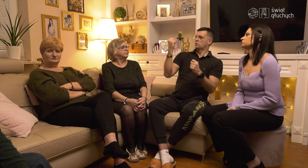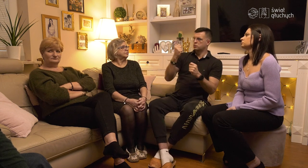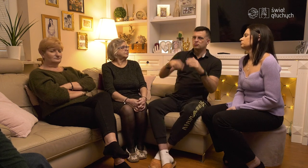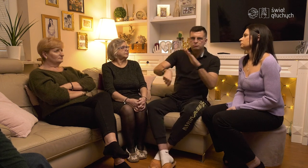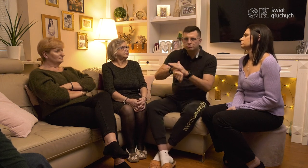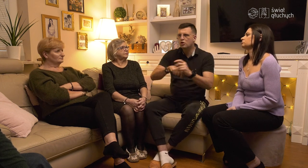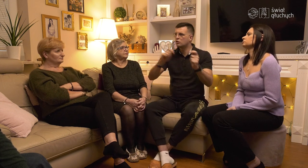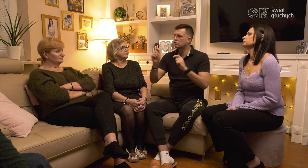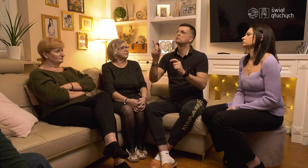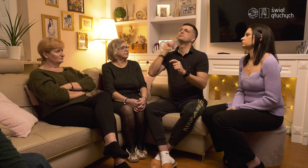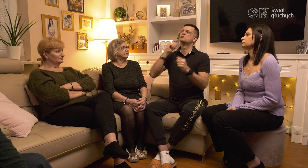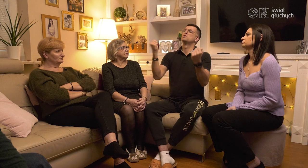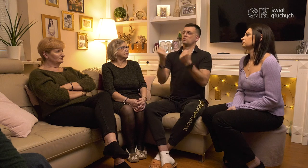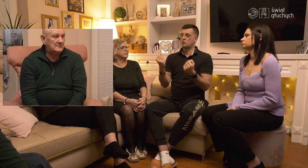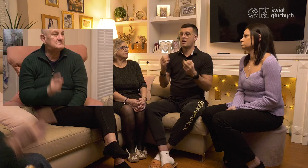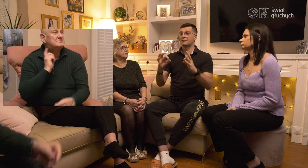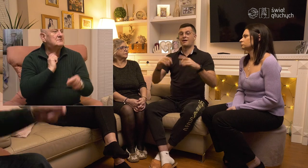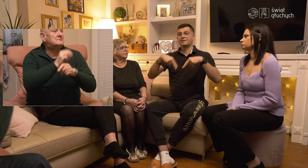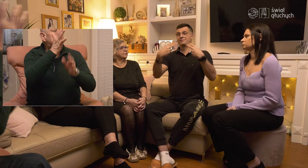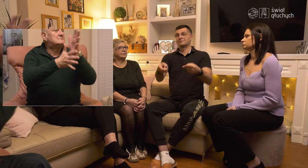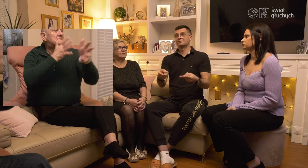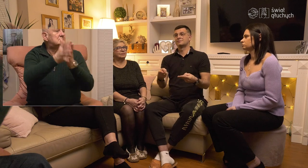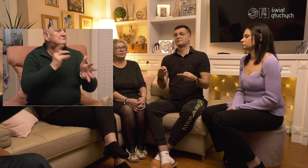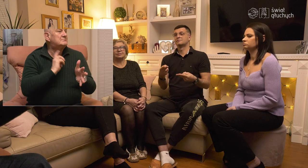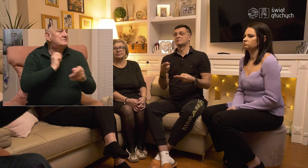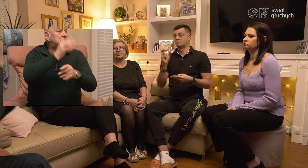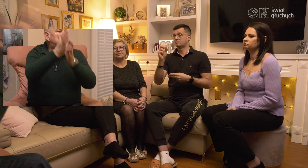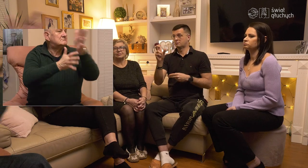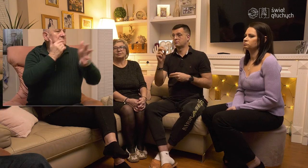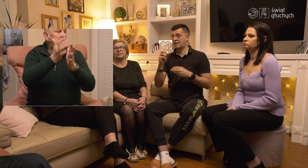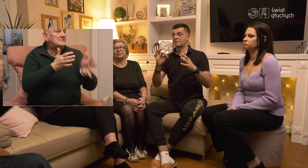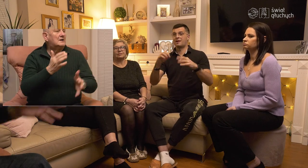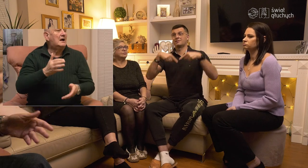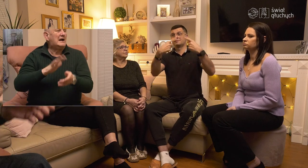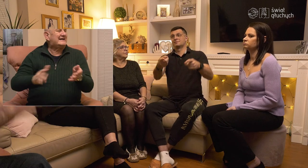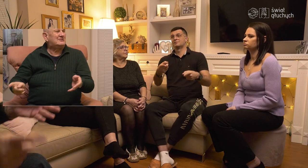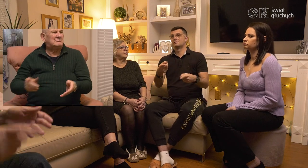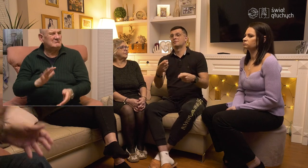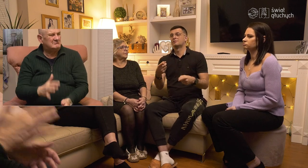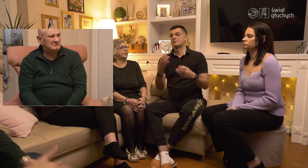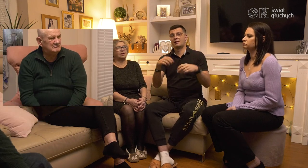I understood more, I also took up sports. [Tadeusz]: Yes, in Przemyśl they were signing, and in Radom they weren’t.